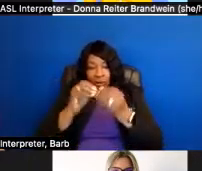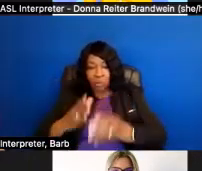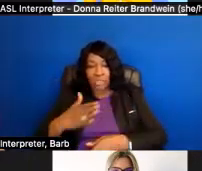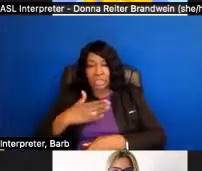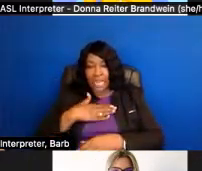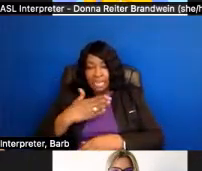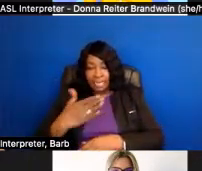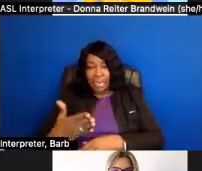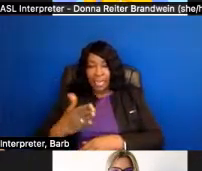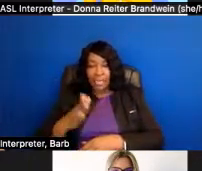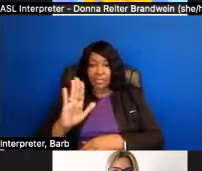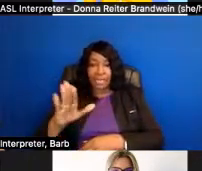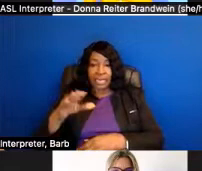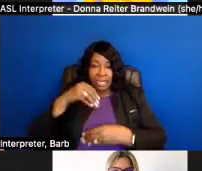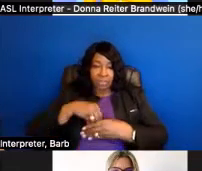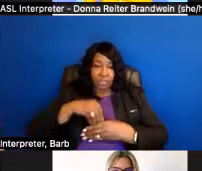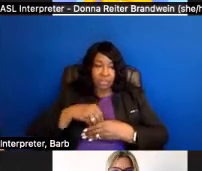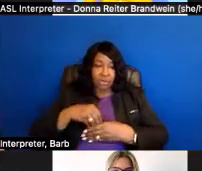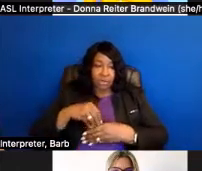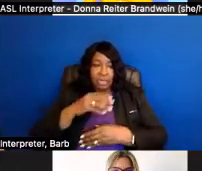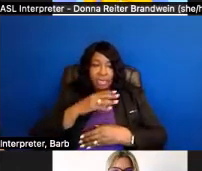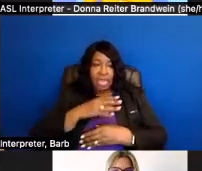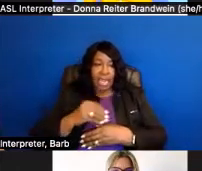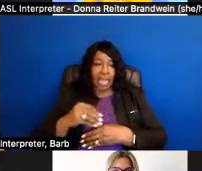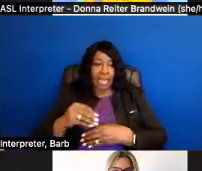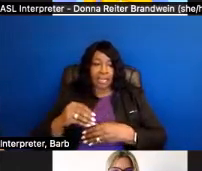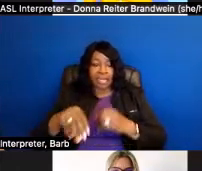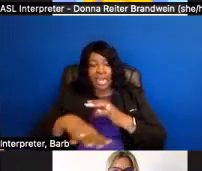helps students acknowledge internal and external ableism.